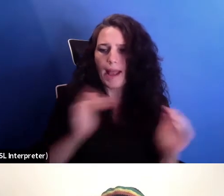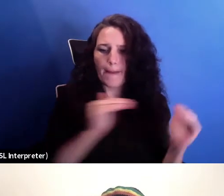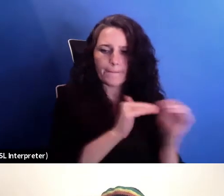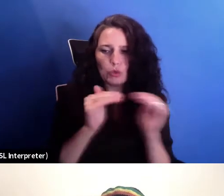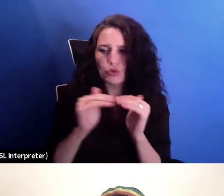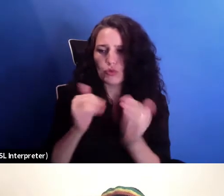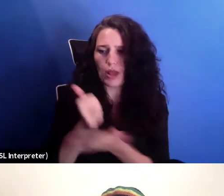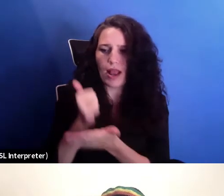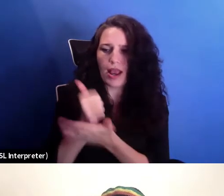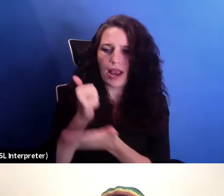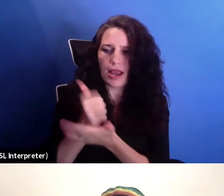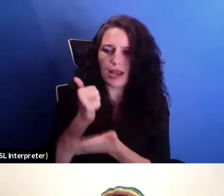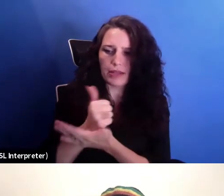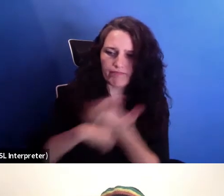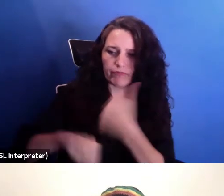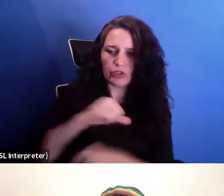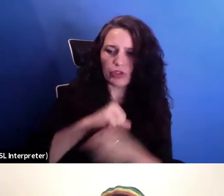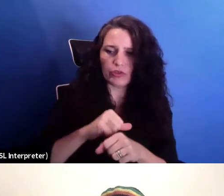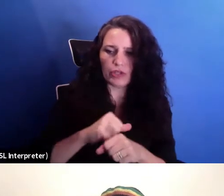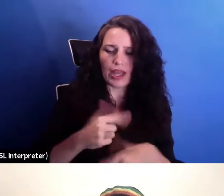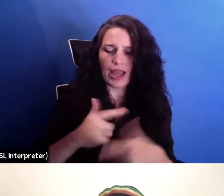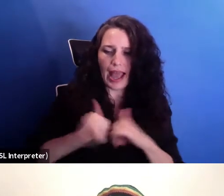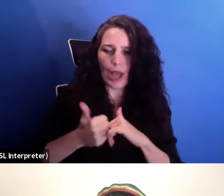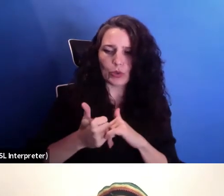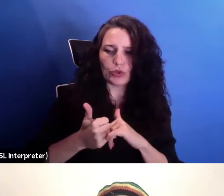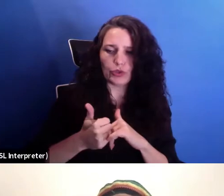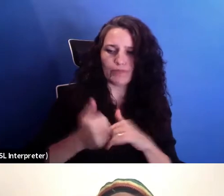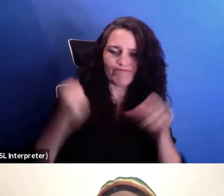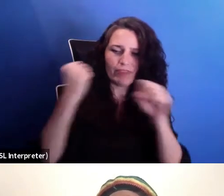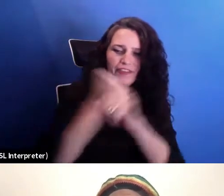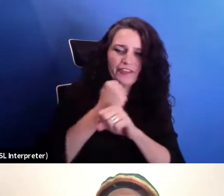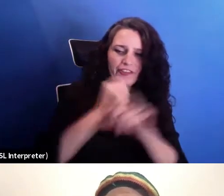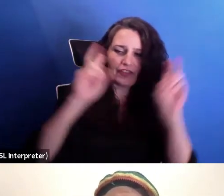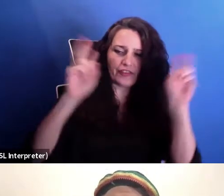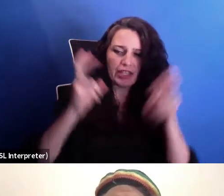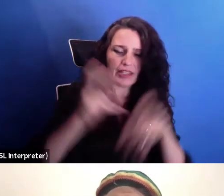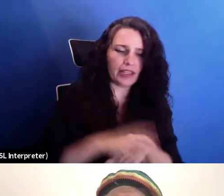infrastructure kind of for fighting these battles. So I hope that as we fight back,